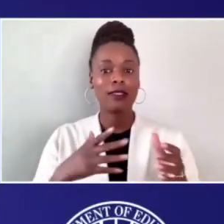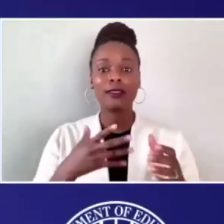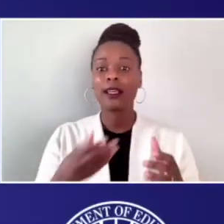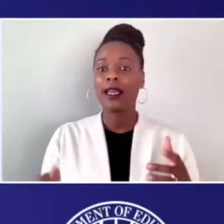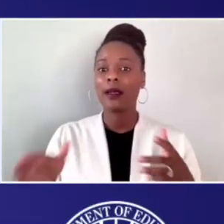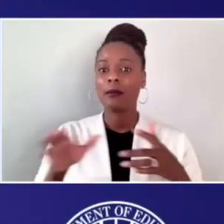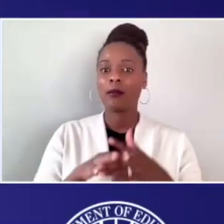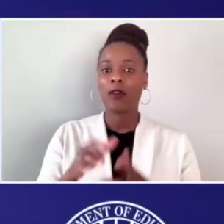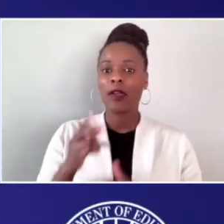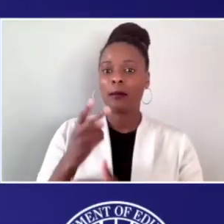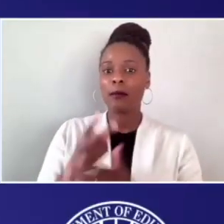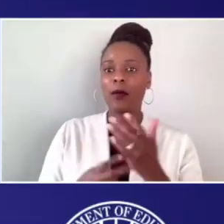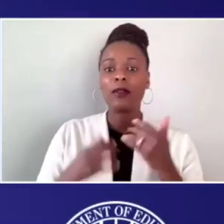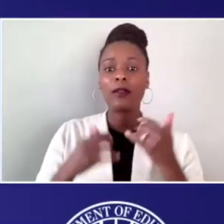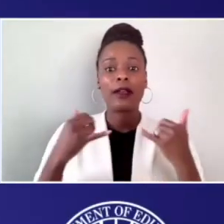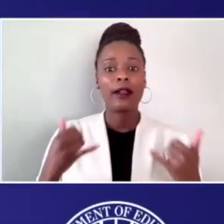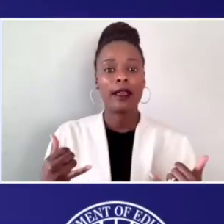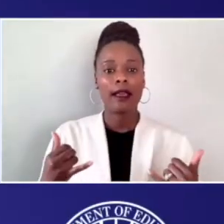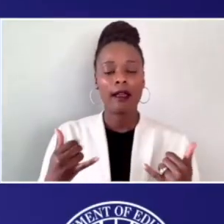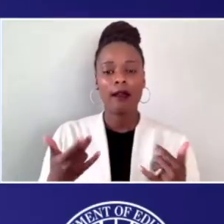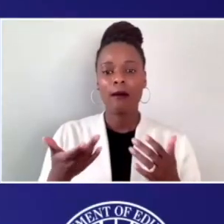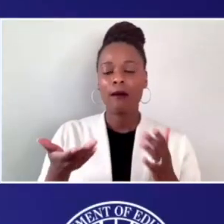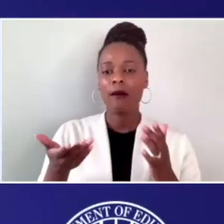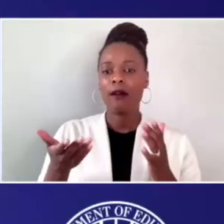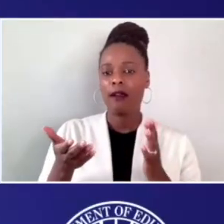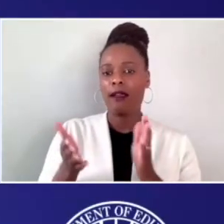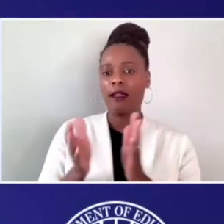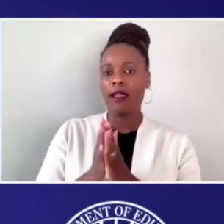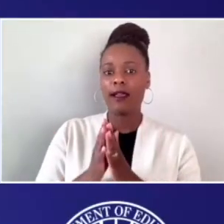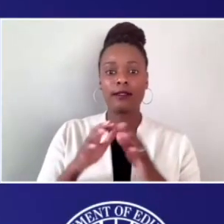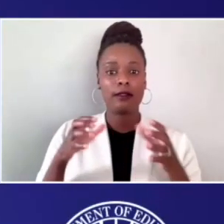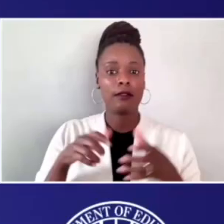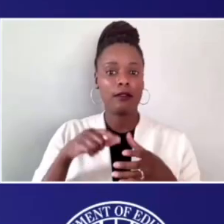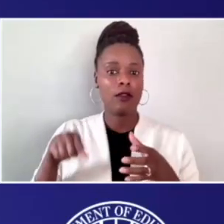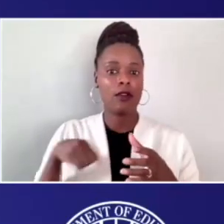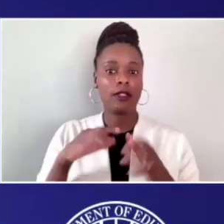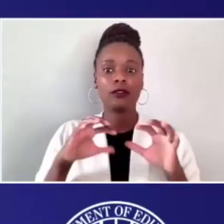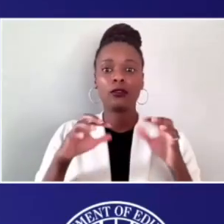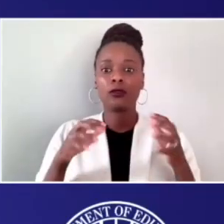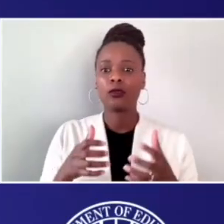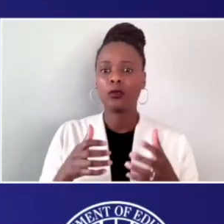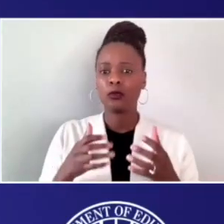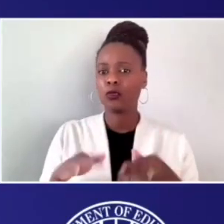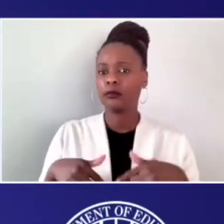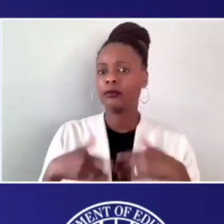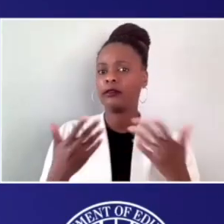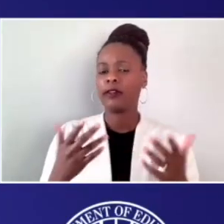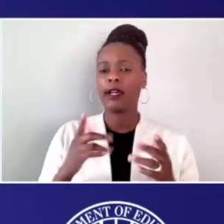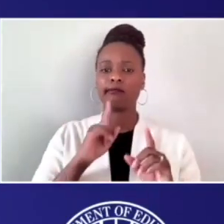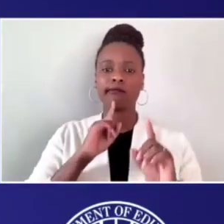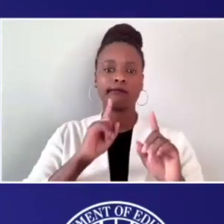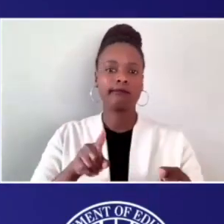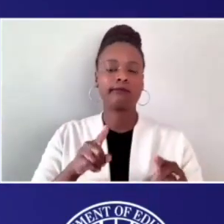I'd like to ask the caucus group to please do a brief report out to the rest of the team.